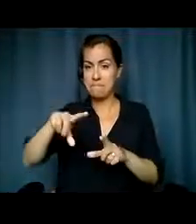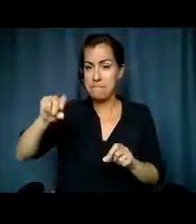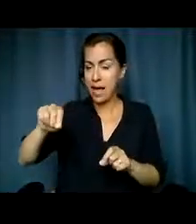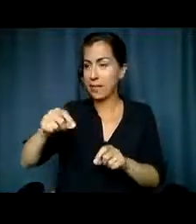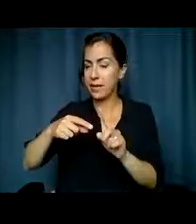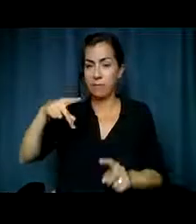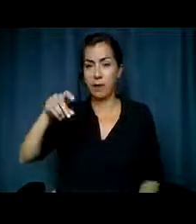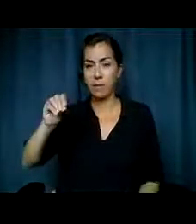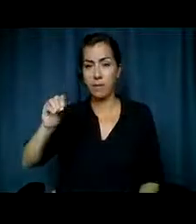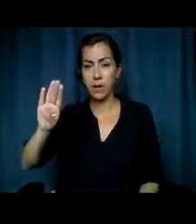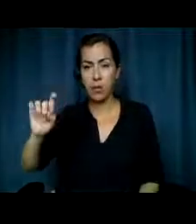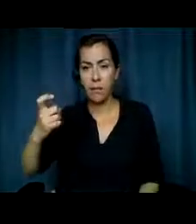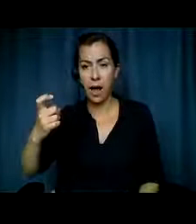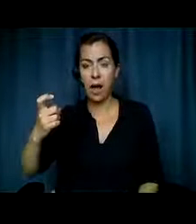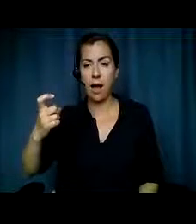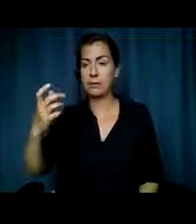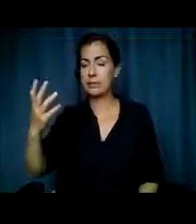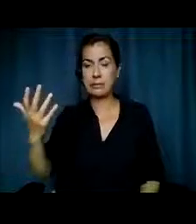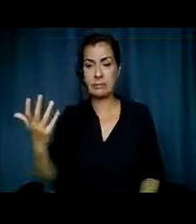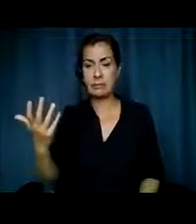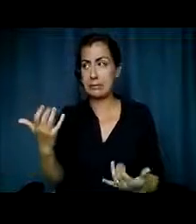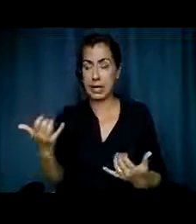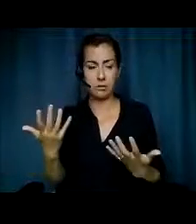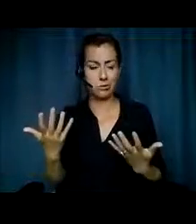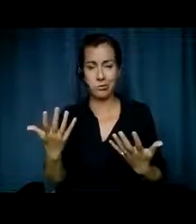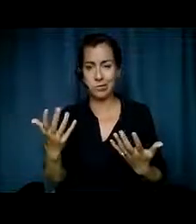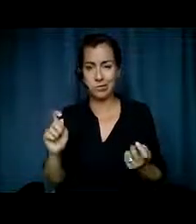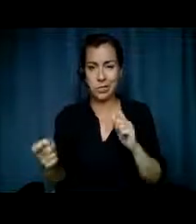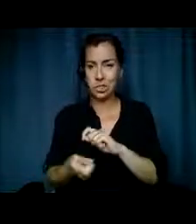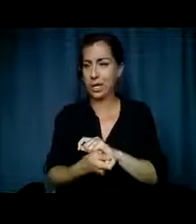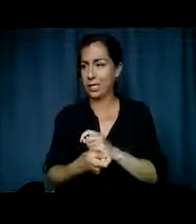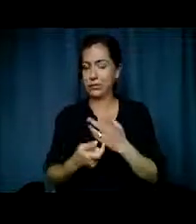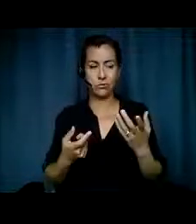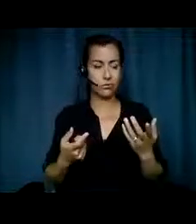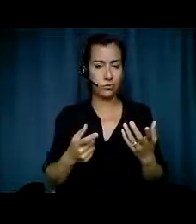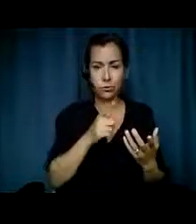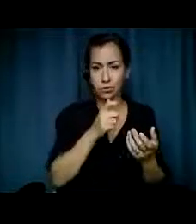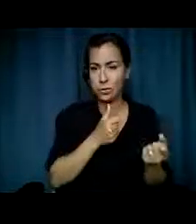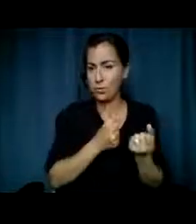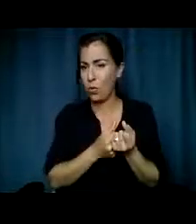about what's most important to them. Make sure that forums